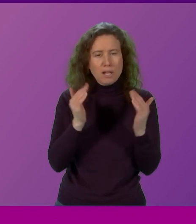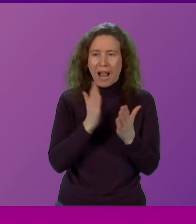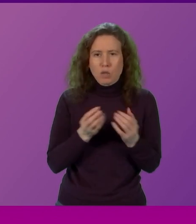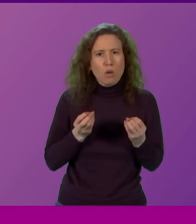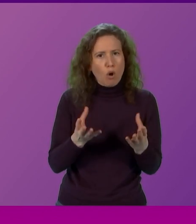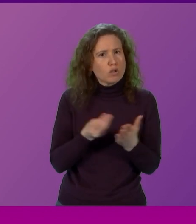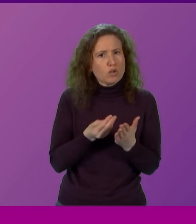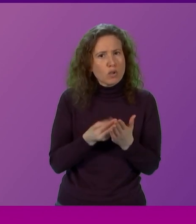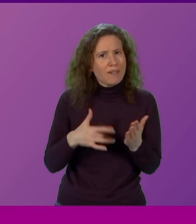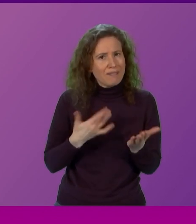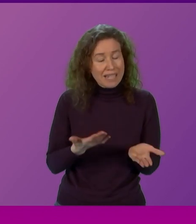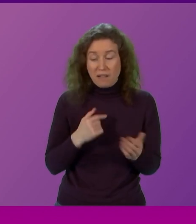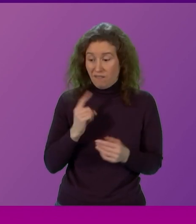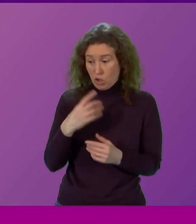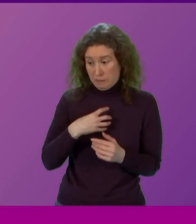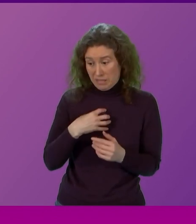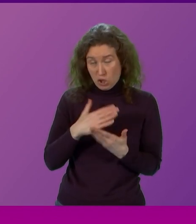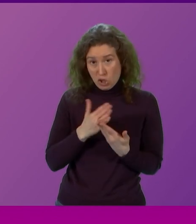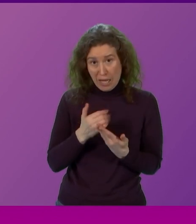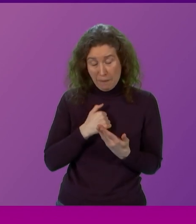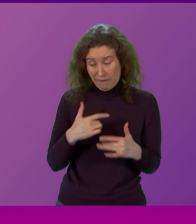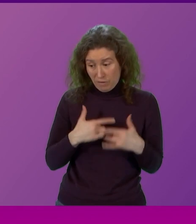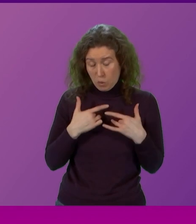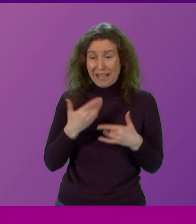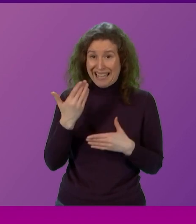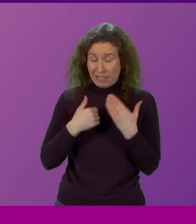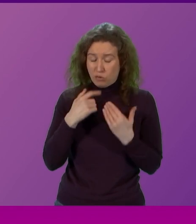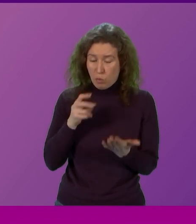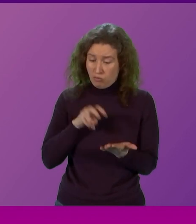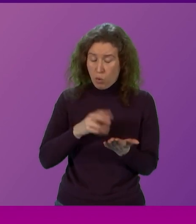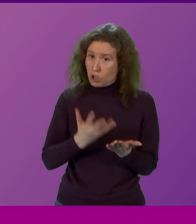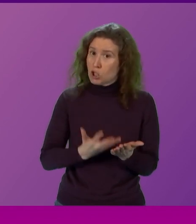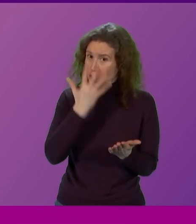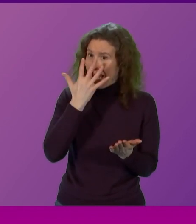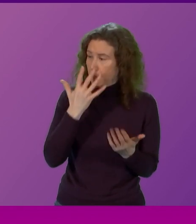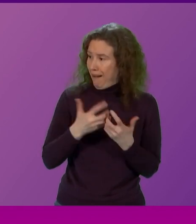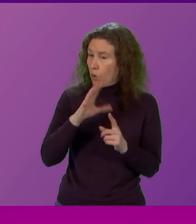Does the First Minister share my view that history will record with shame how the Tories’